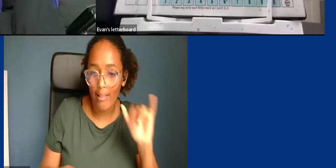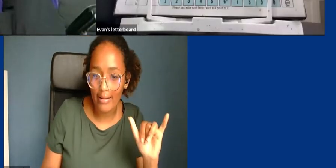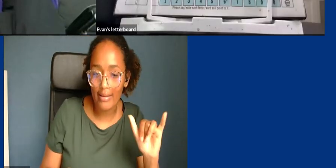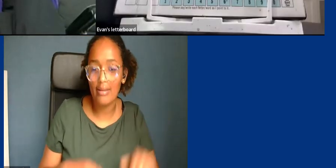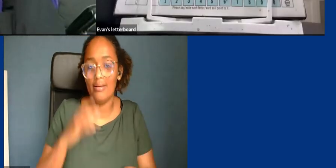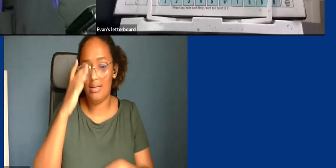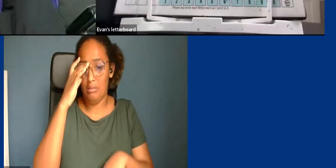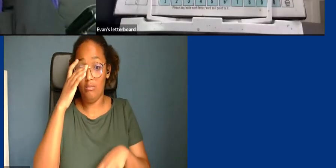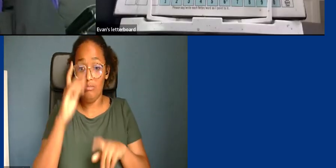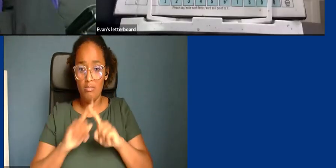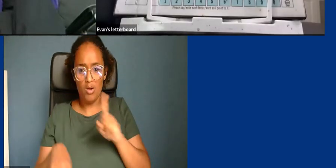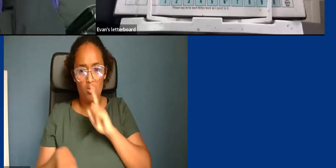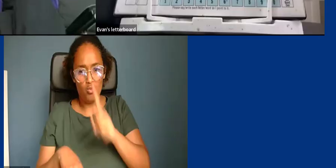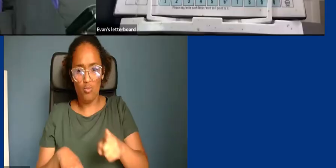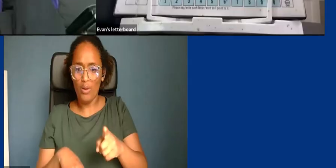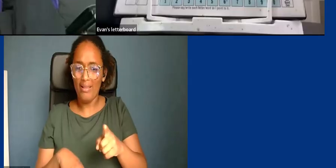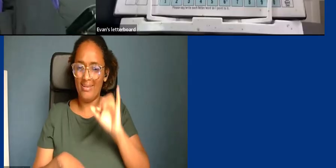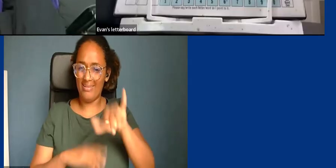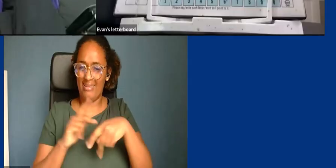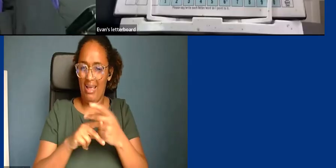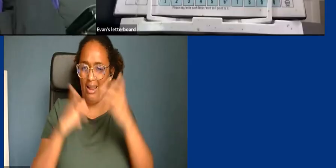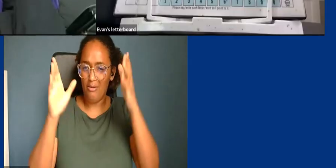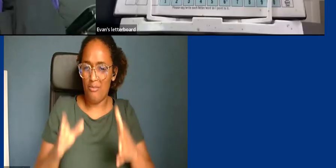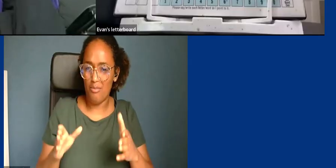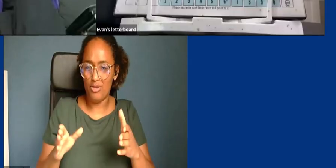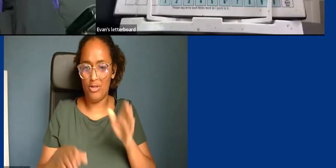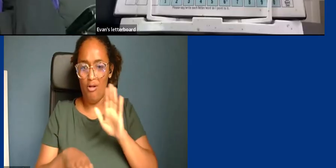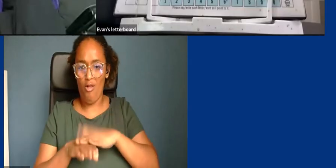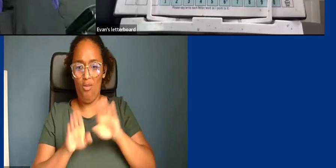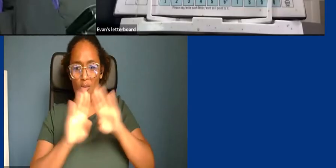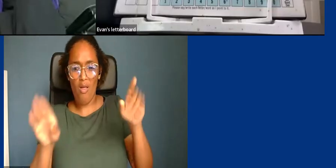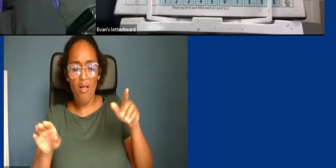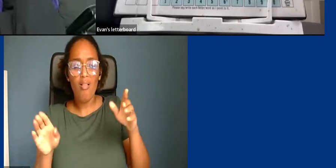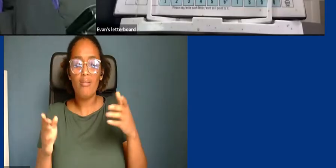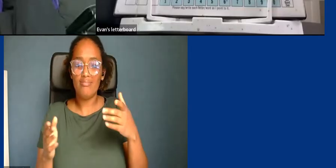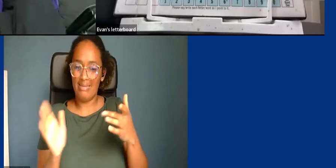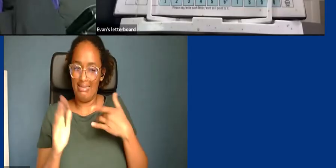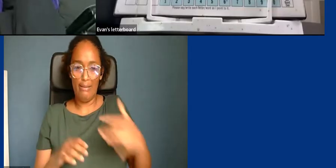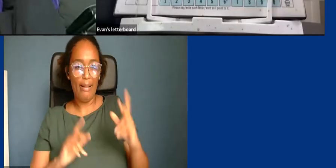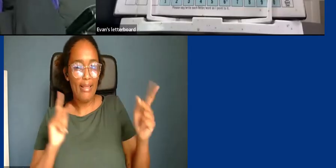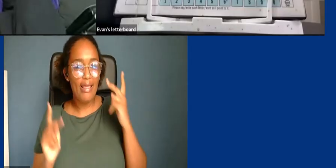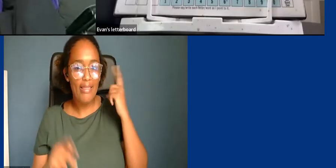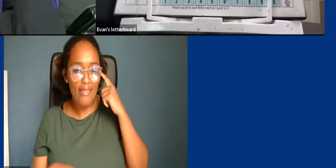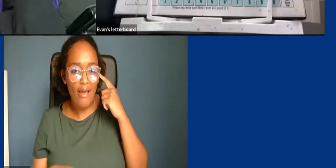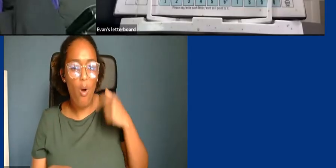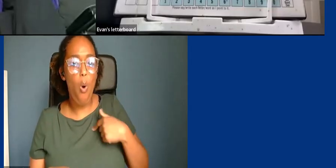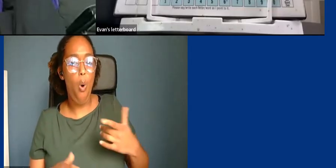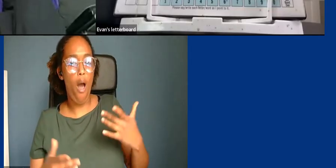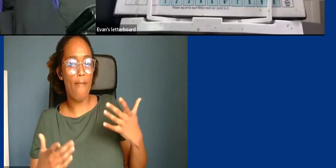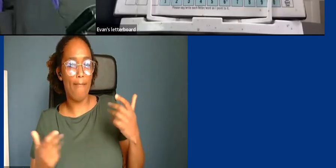In the late 80s, a wheelchair dancer was hired by Center for Independent Living in Berkeley to